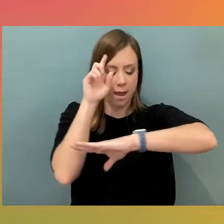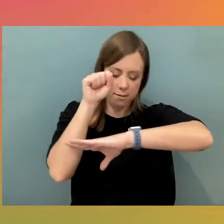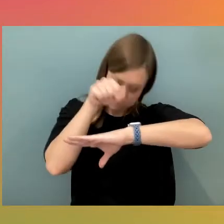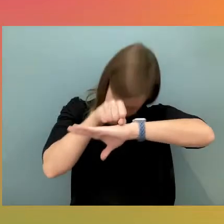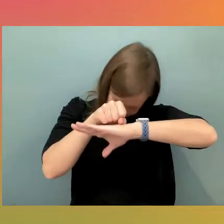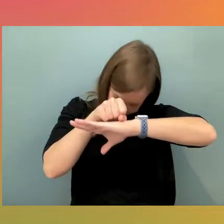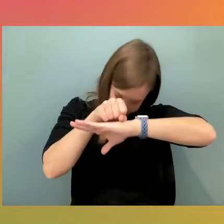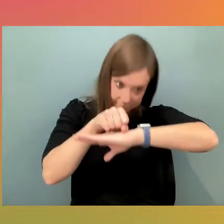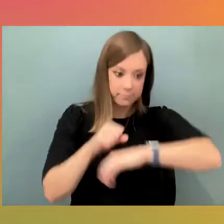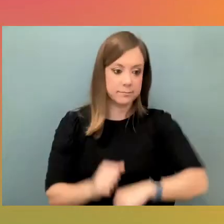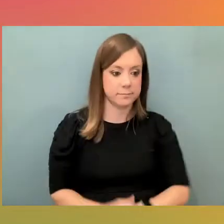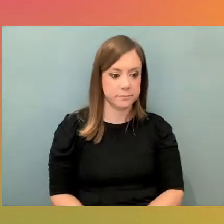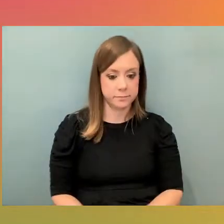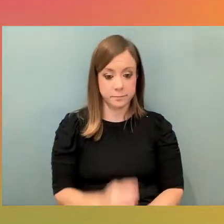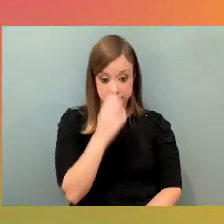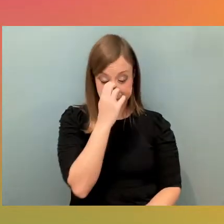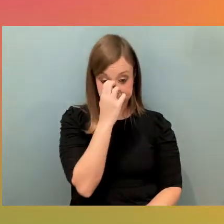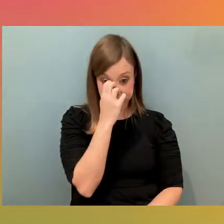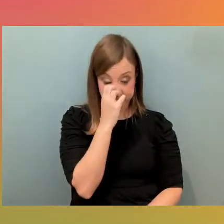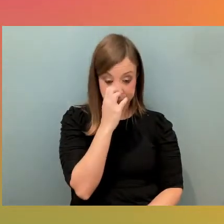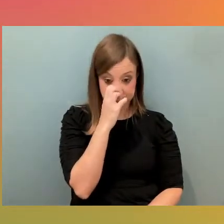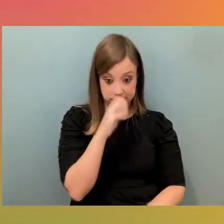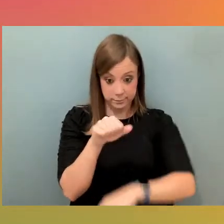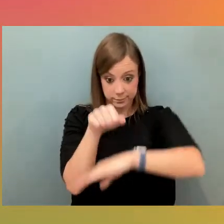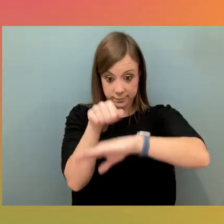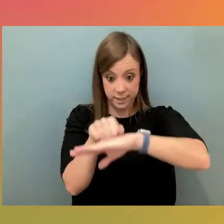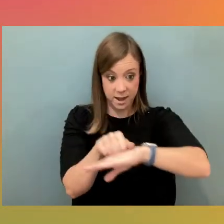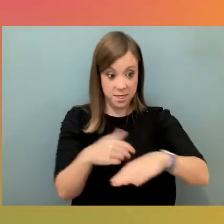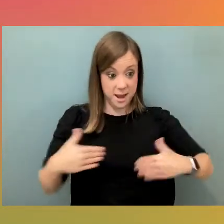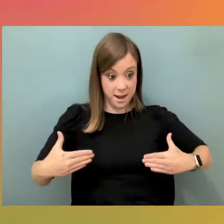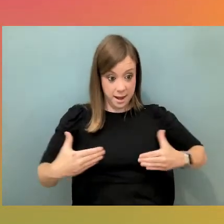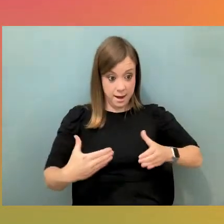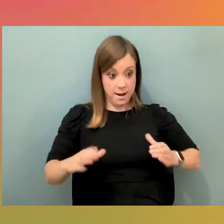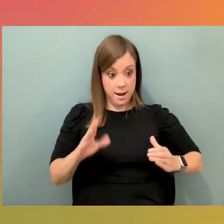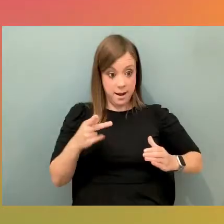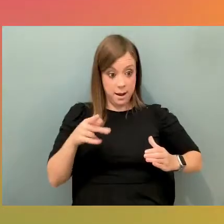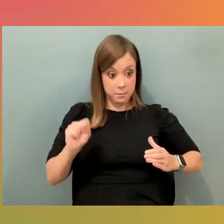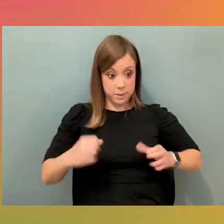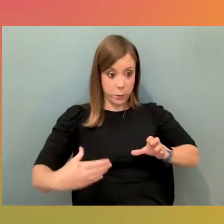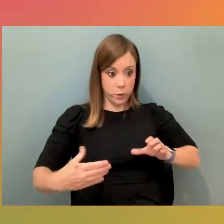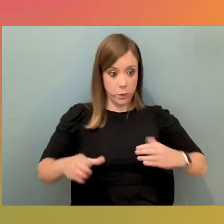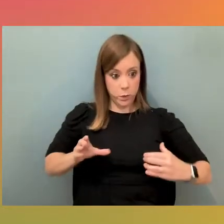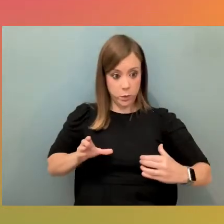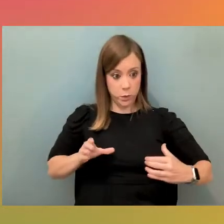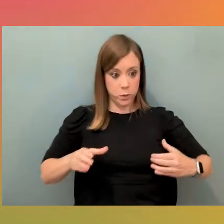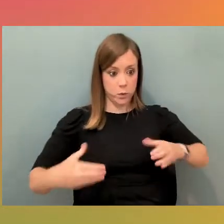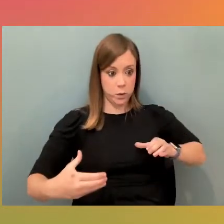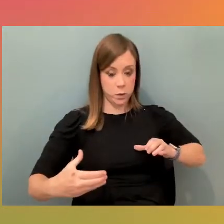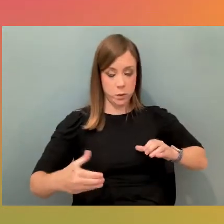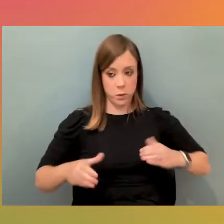AND ONE. MAKE A PILLOW FOR YOUR HEAD WITH YOUR HANDS.